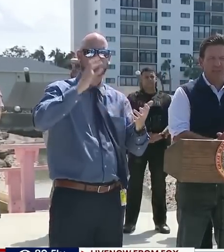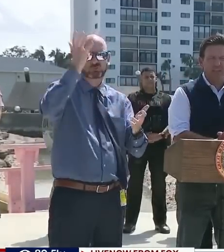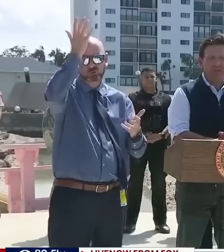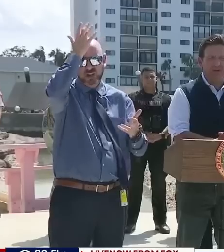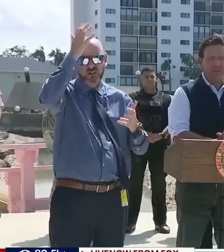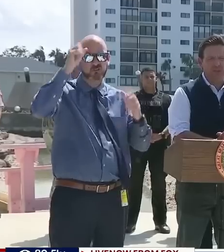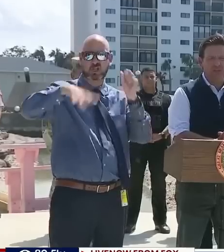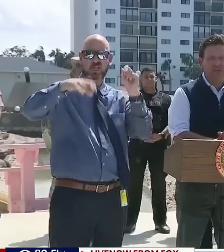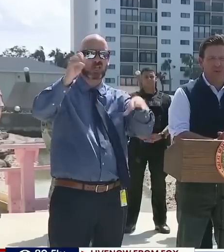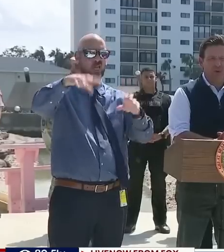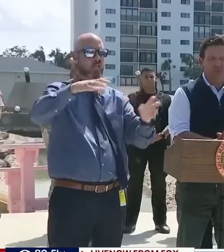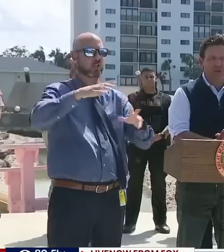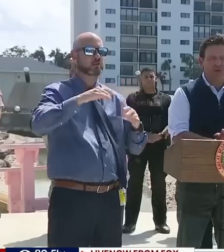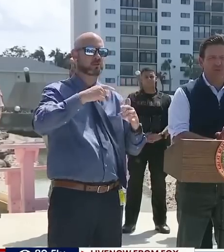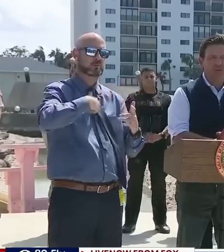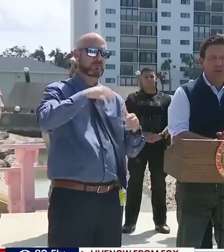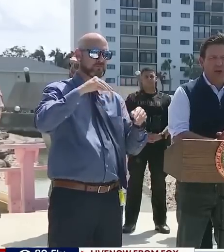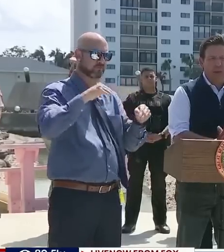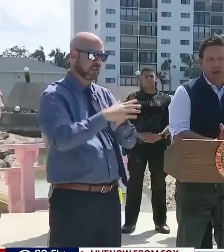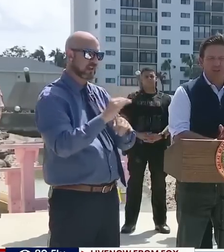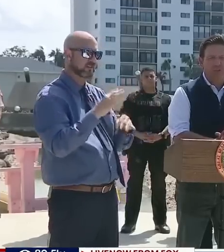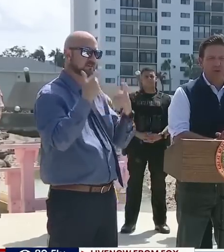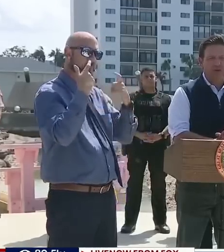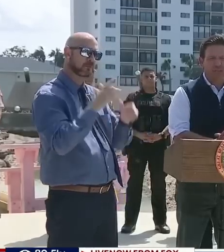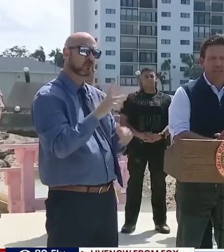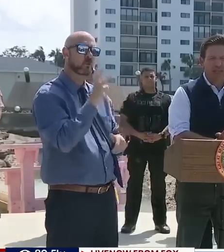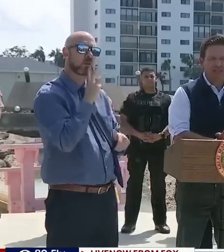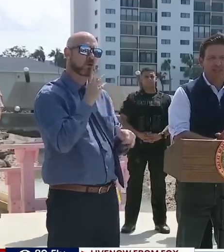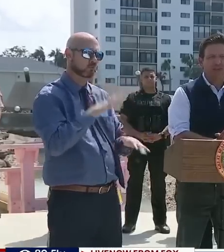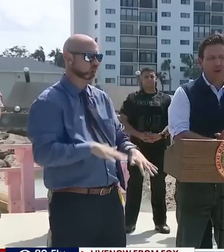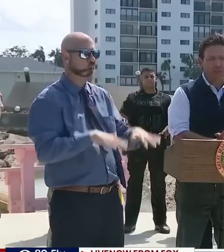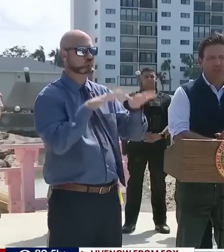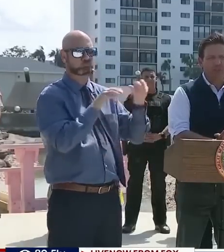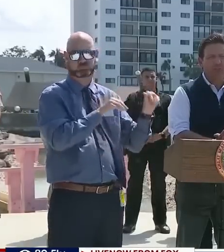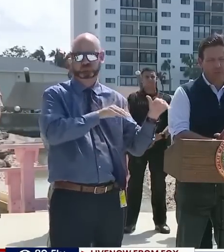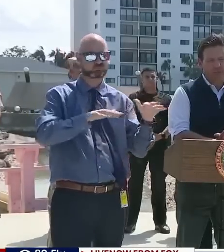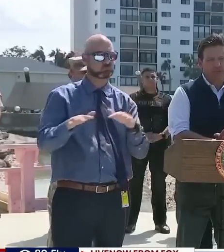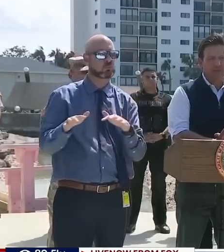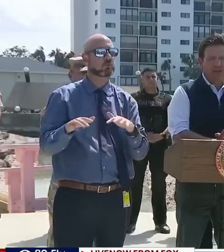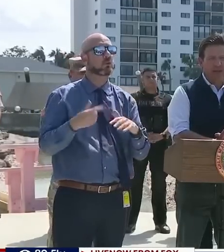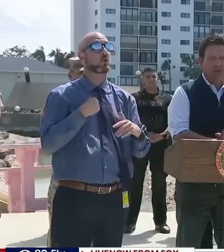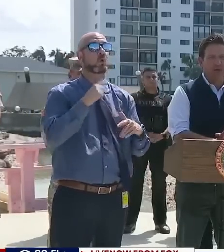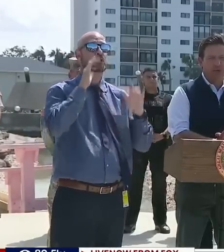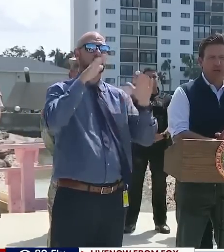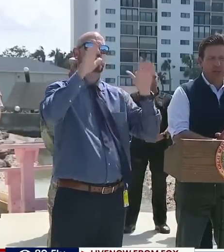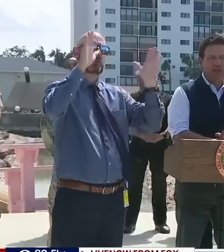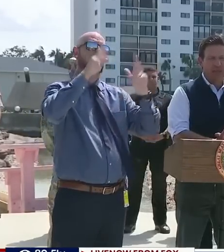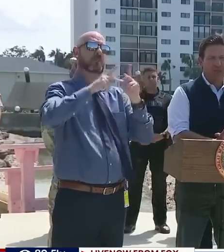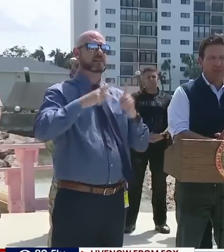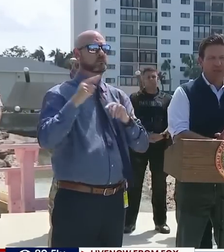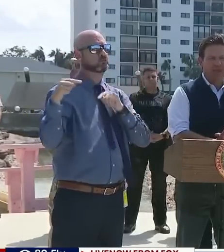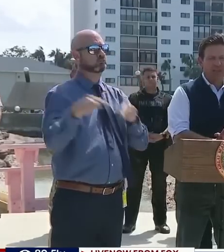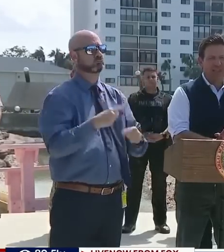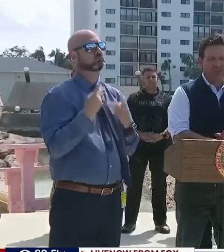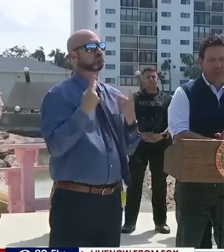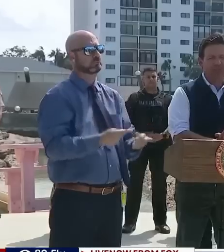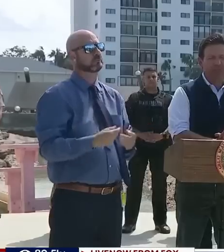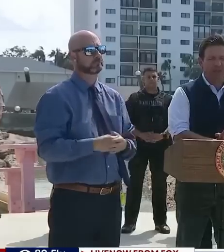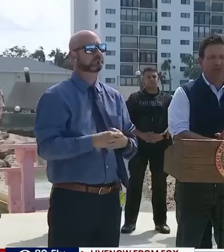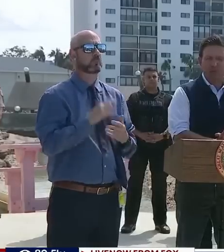it's difficult to see, uh, things that are you know, not tidy. You see trash. You see the the the effects of of major storm surge. Uh,